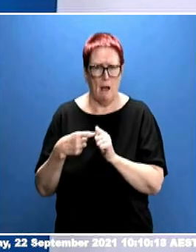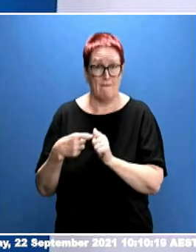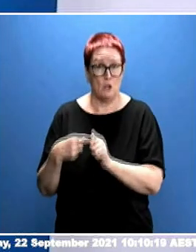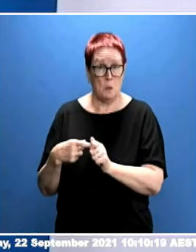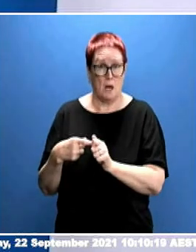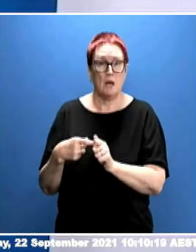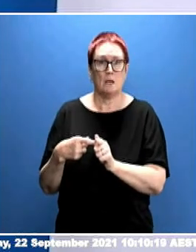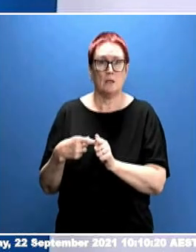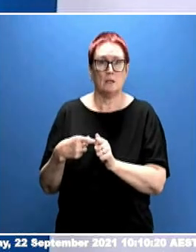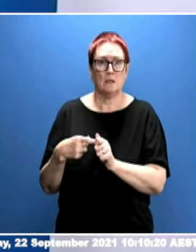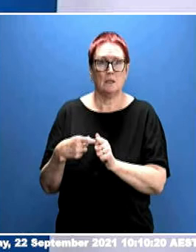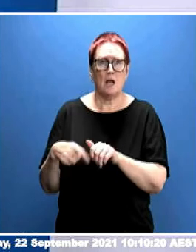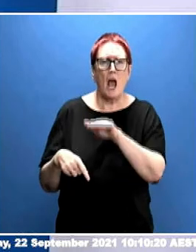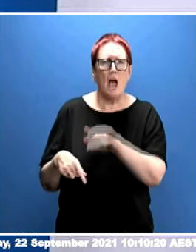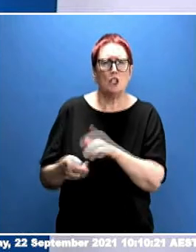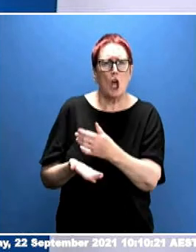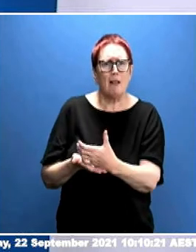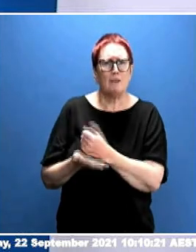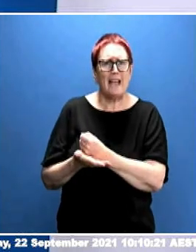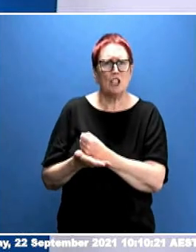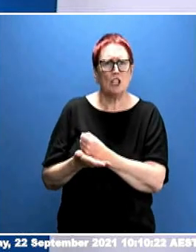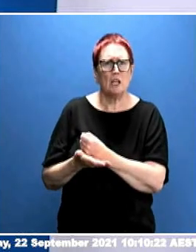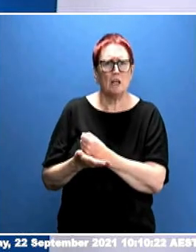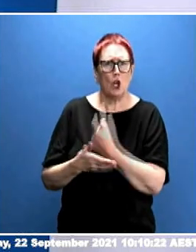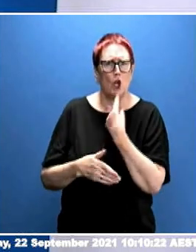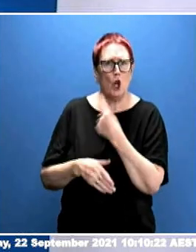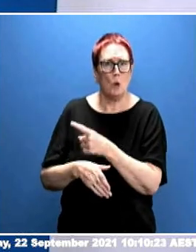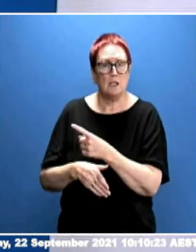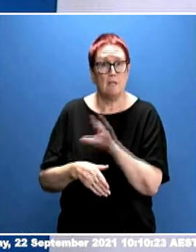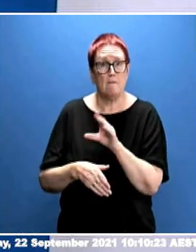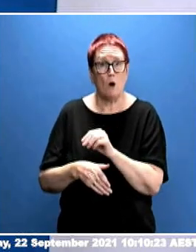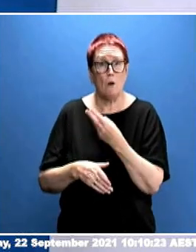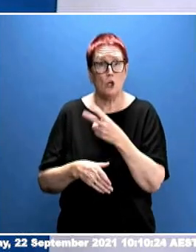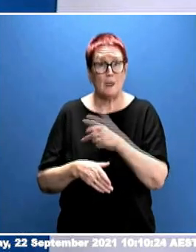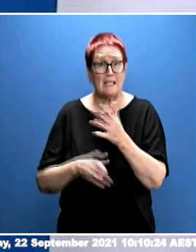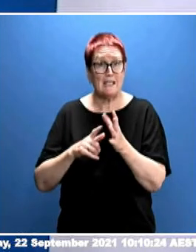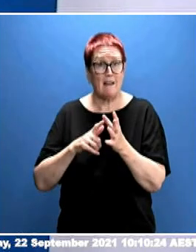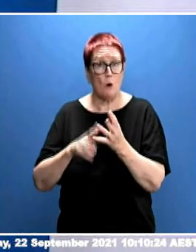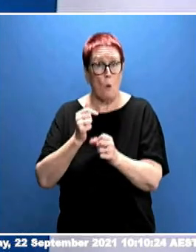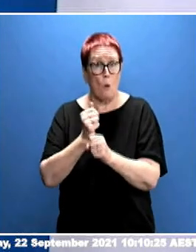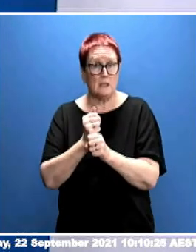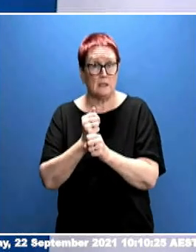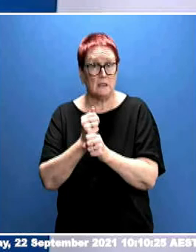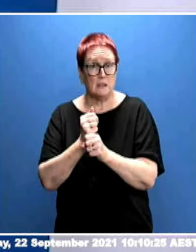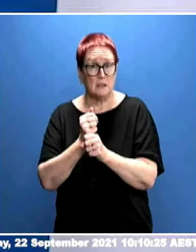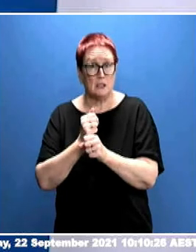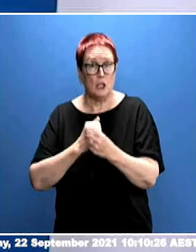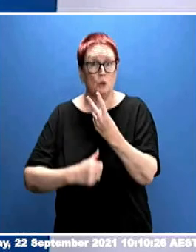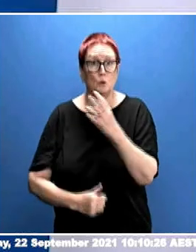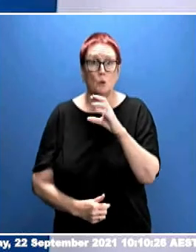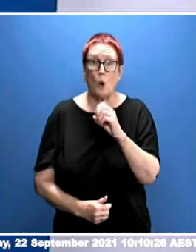The first one is a child protection notification dated 27 August 2019.